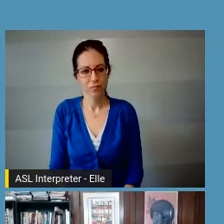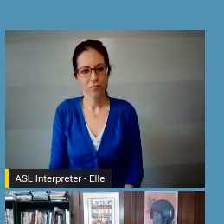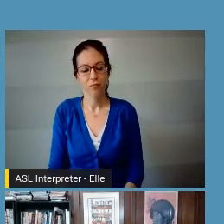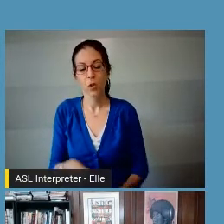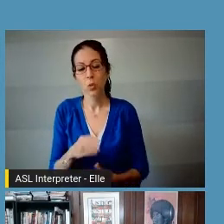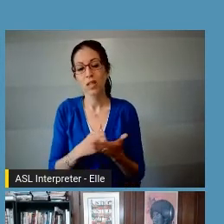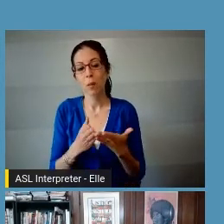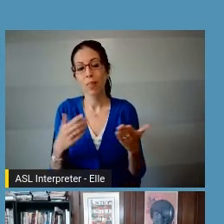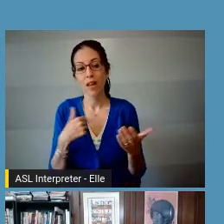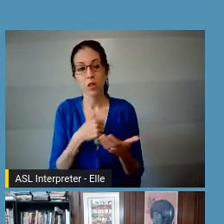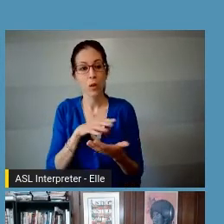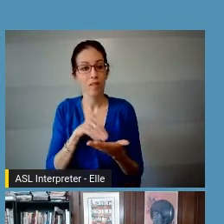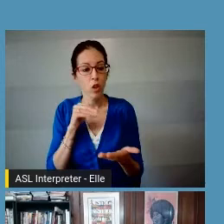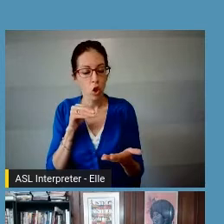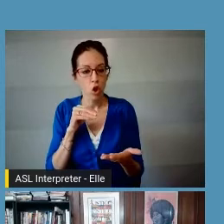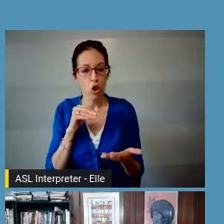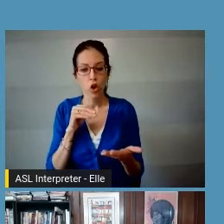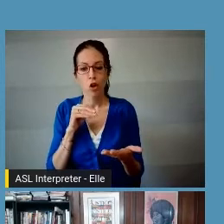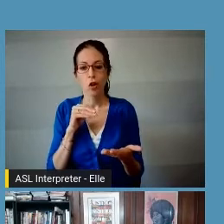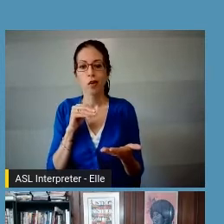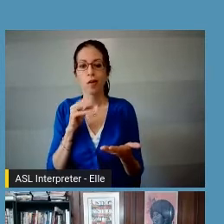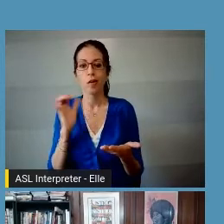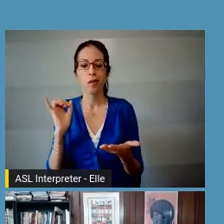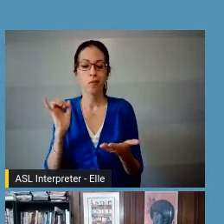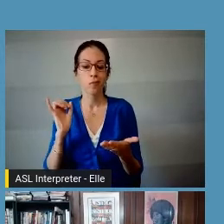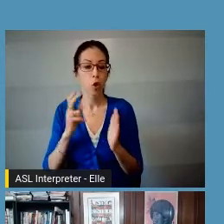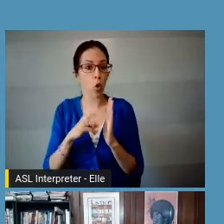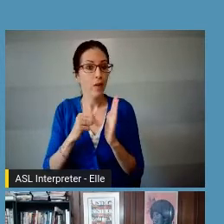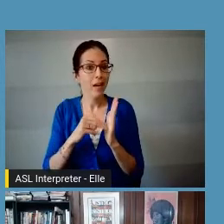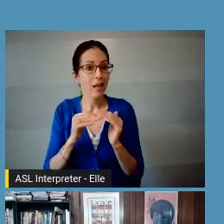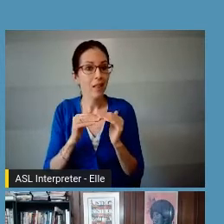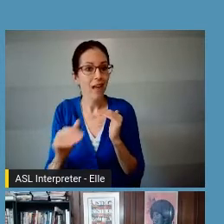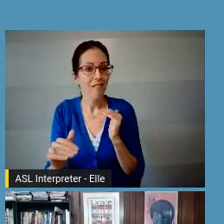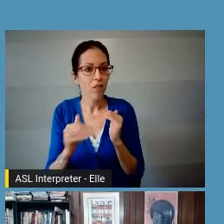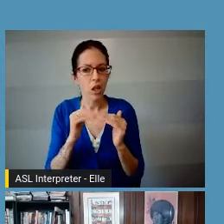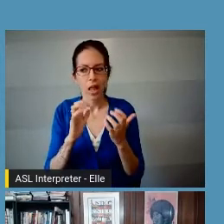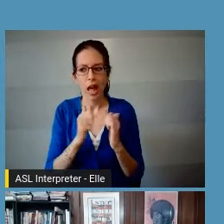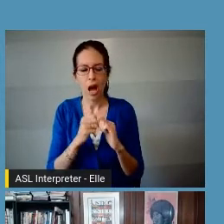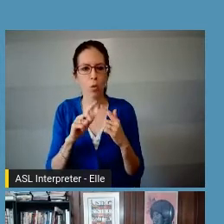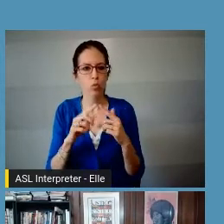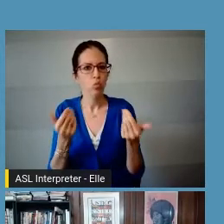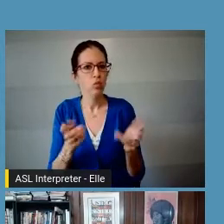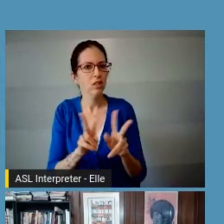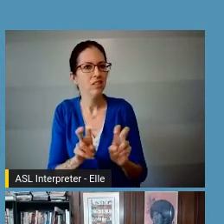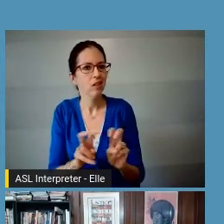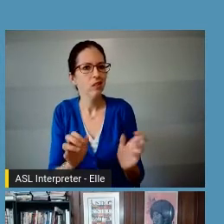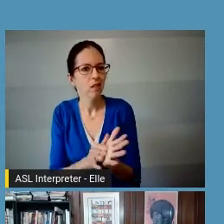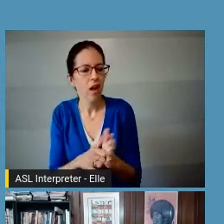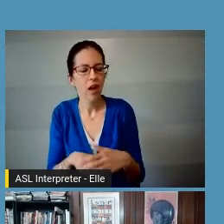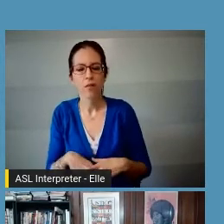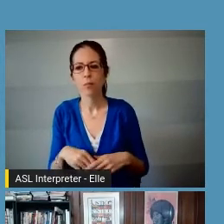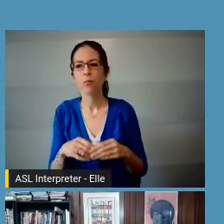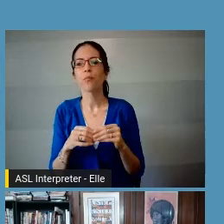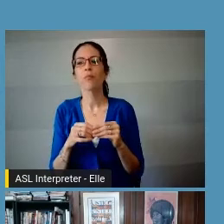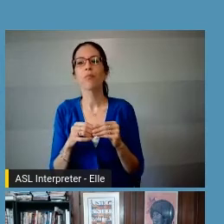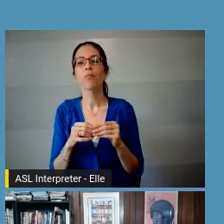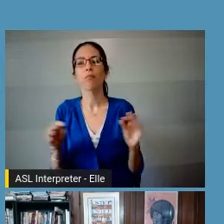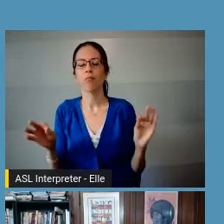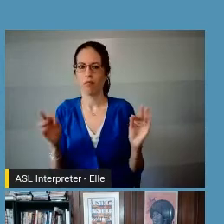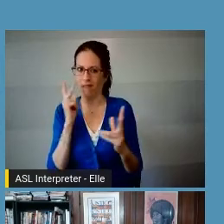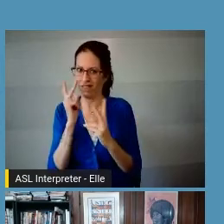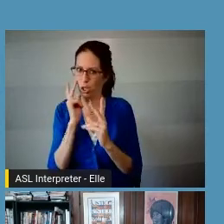to set the reading level and how t field-tested that. The importance of visual over time and